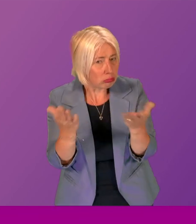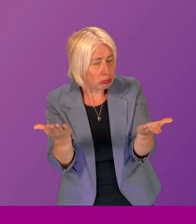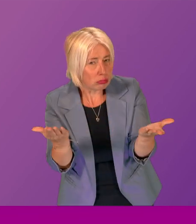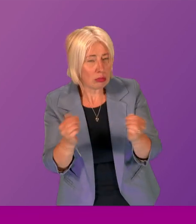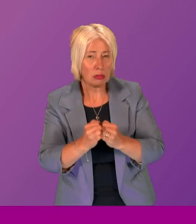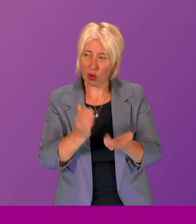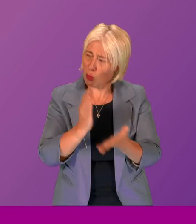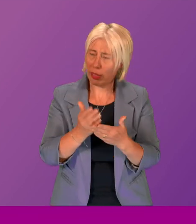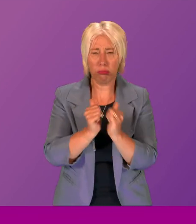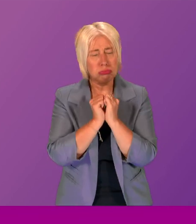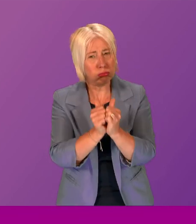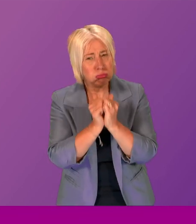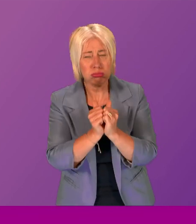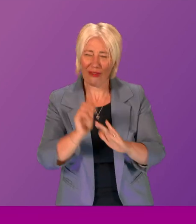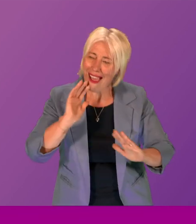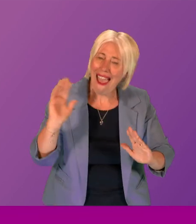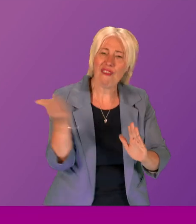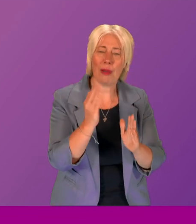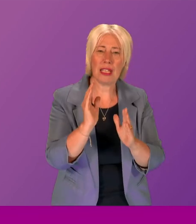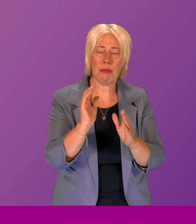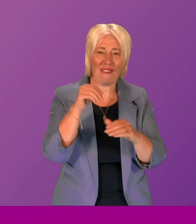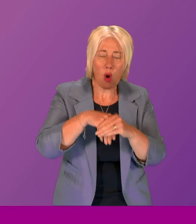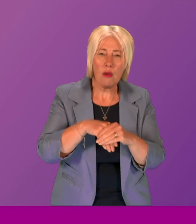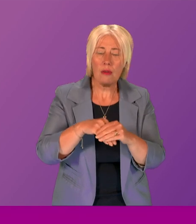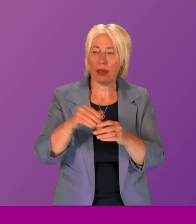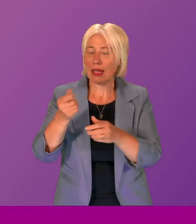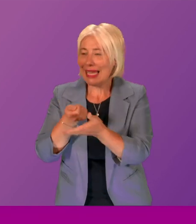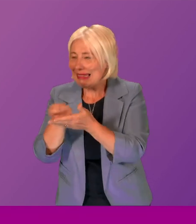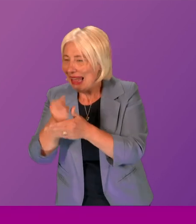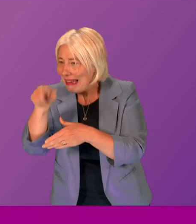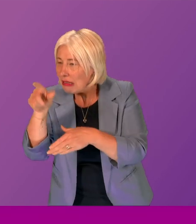I am grateful for everybody’s engagement—tenants, landlords, the private rented sector, investors